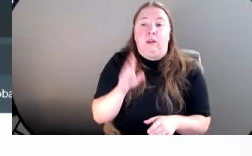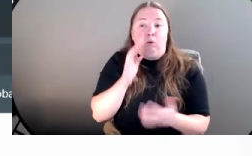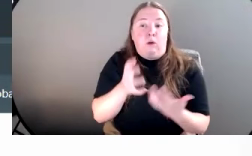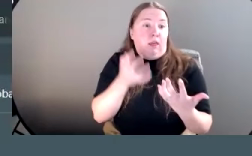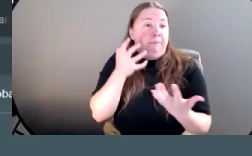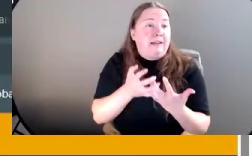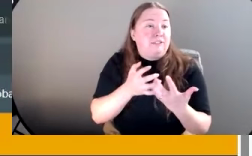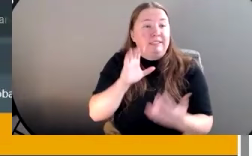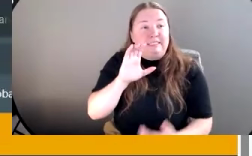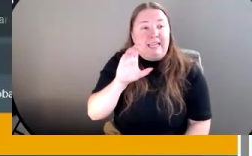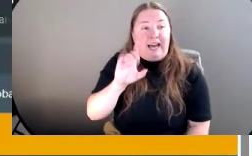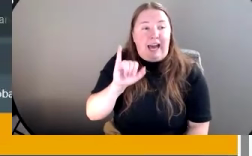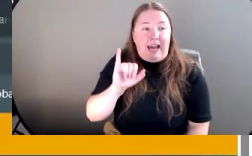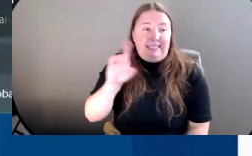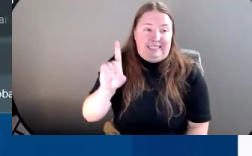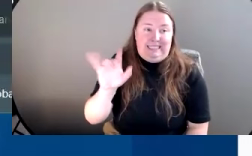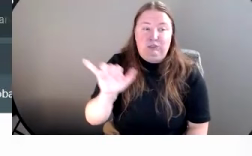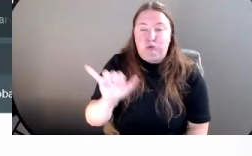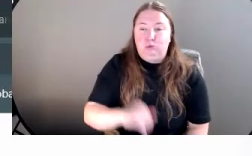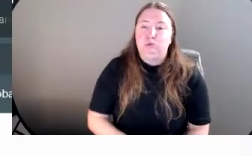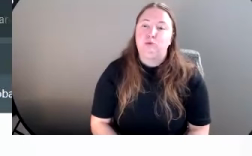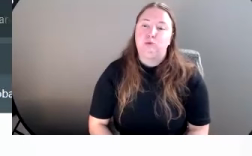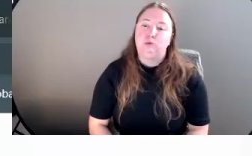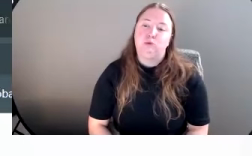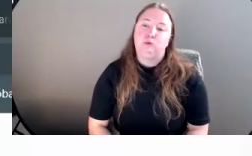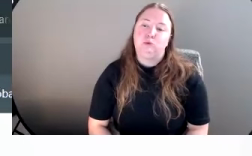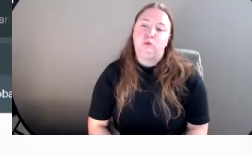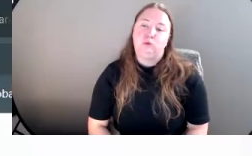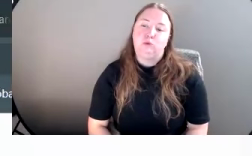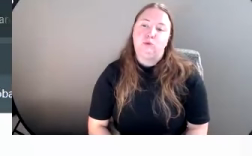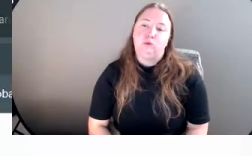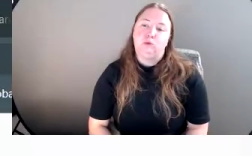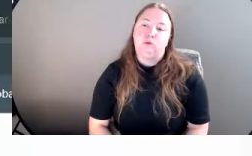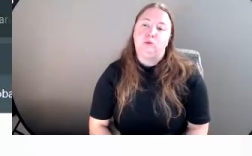So if I go into econ, I can see what's available for,